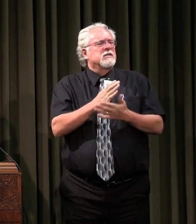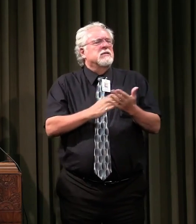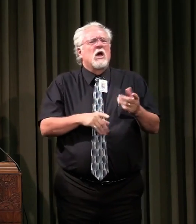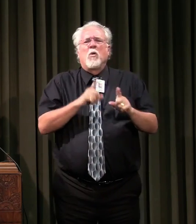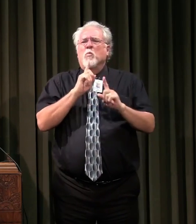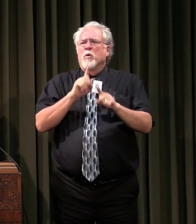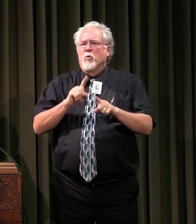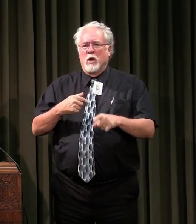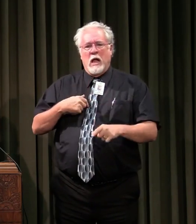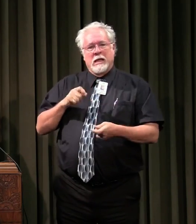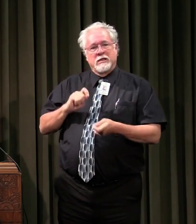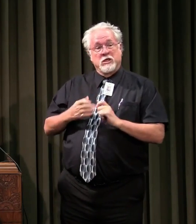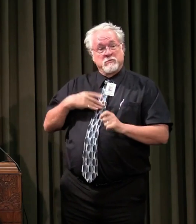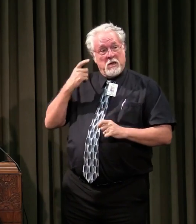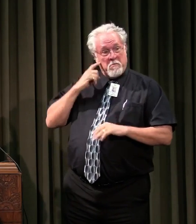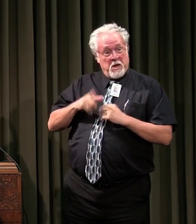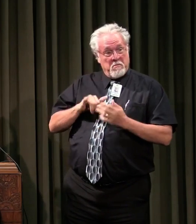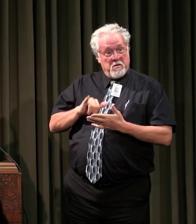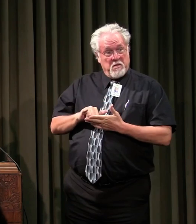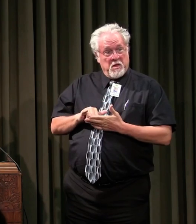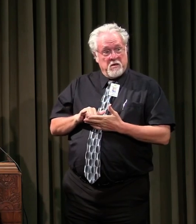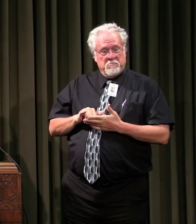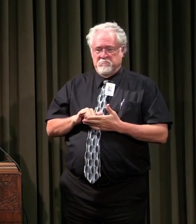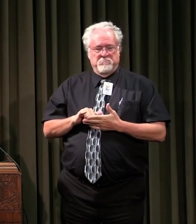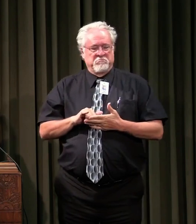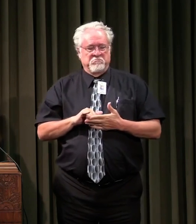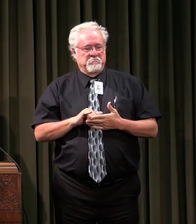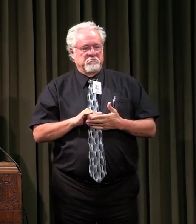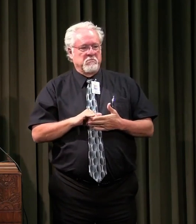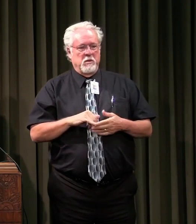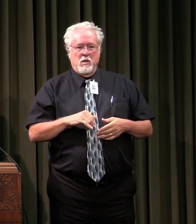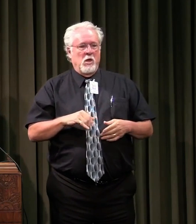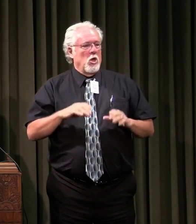may be changing my mind about that I am NOT there is there is no reason to